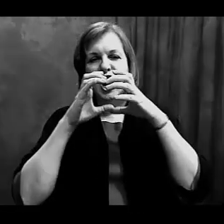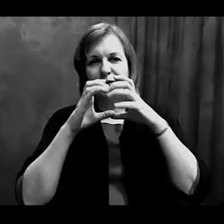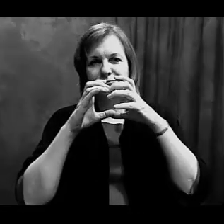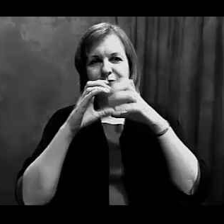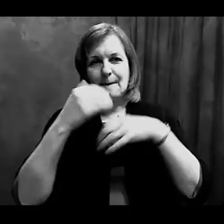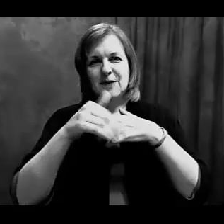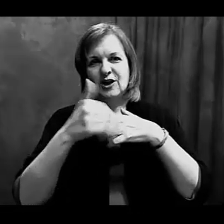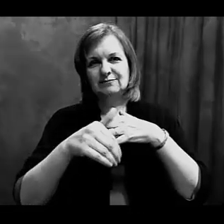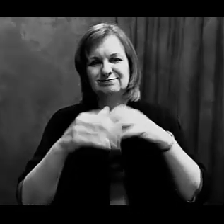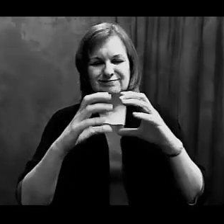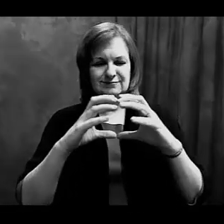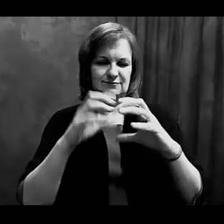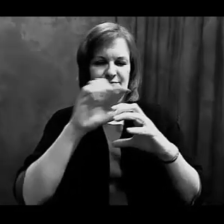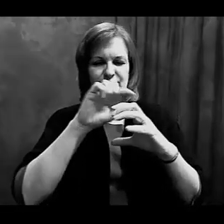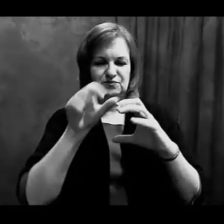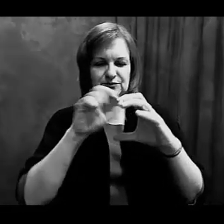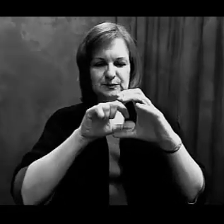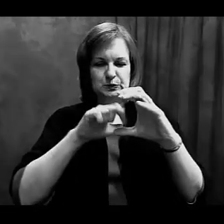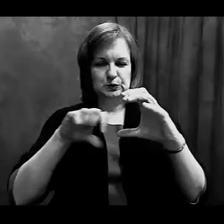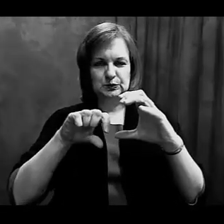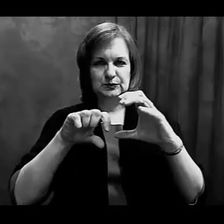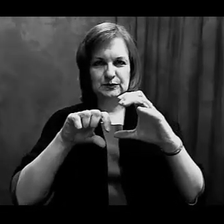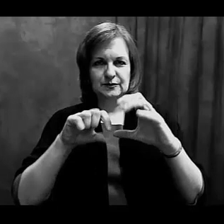when we talk about protein production